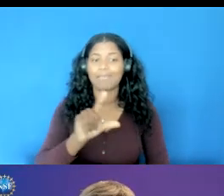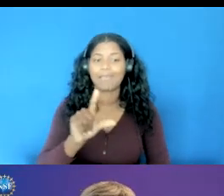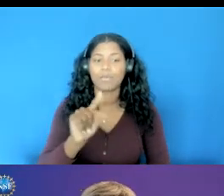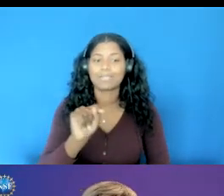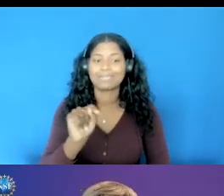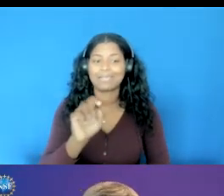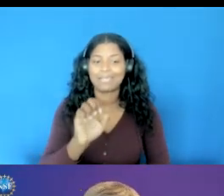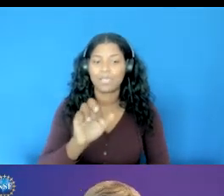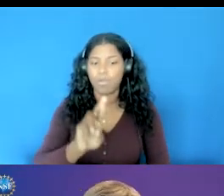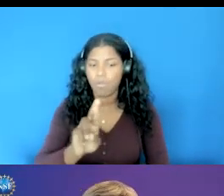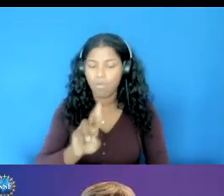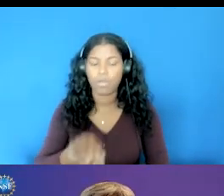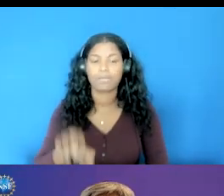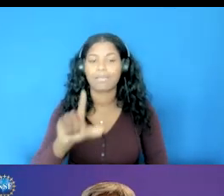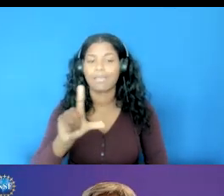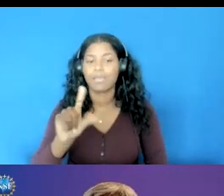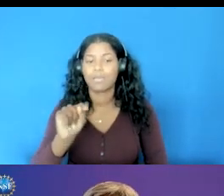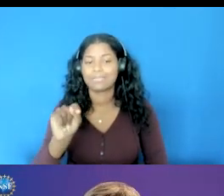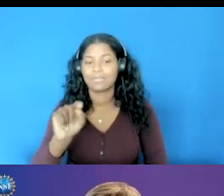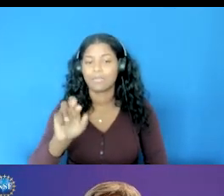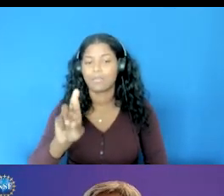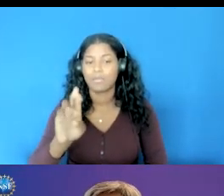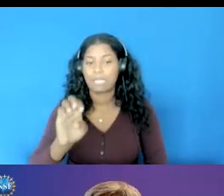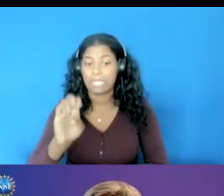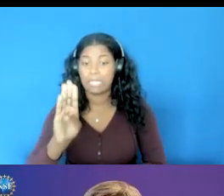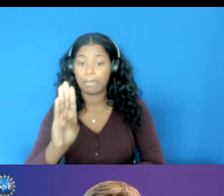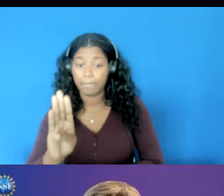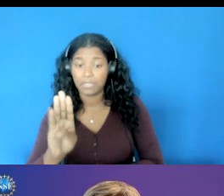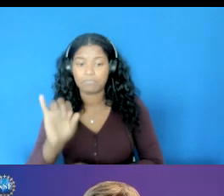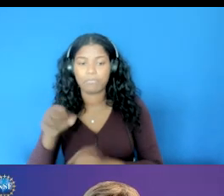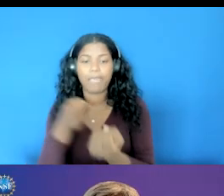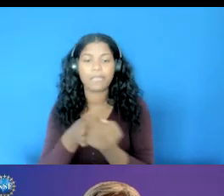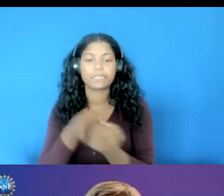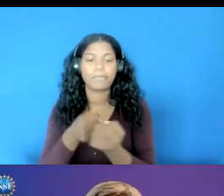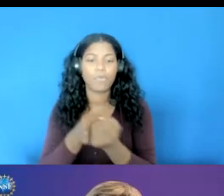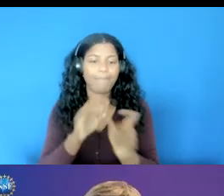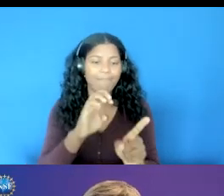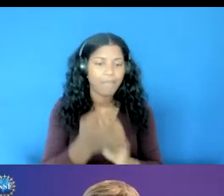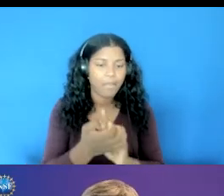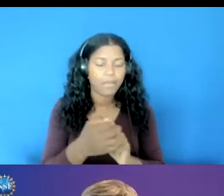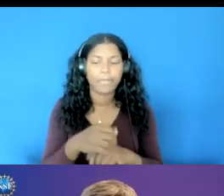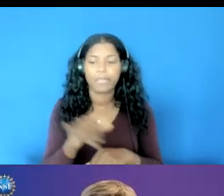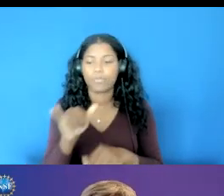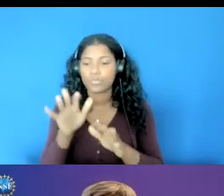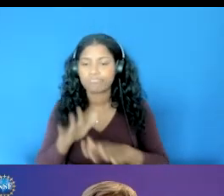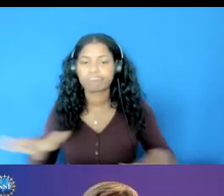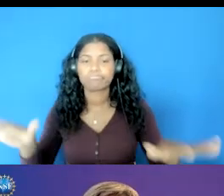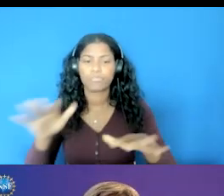The LTER and LTREV programs support ecological and environmental research over extended periods of time.